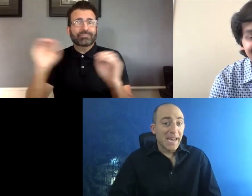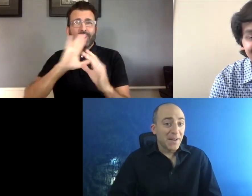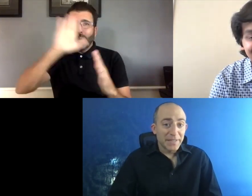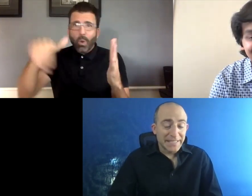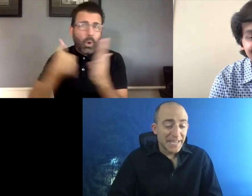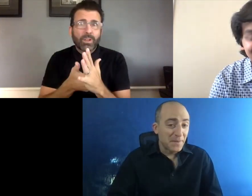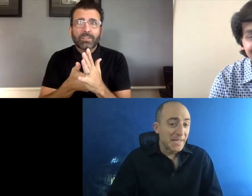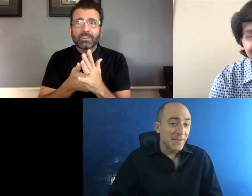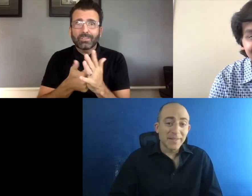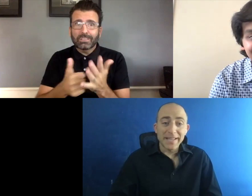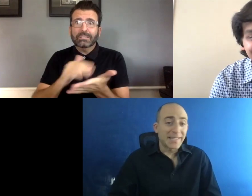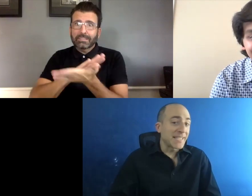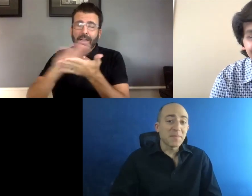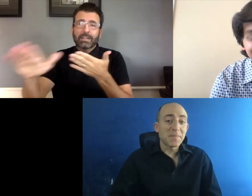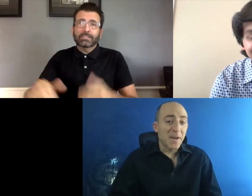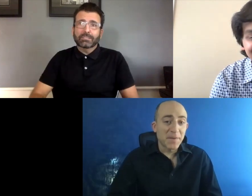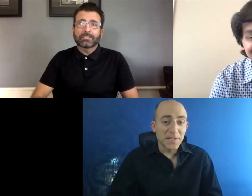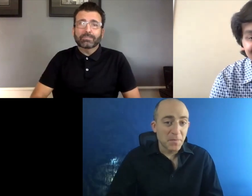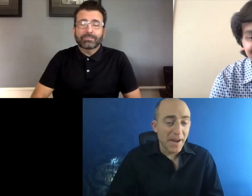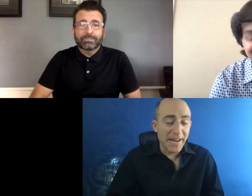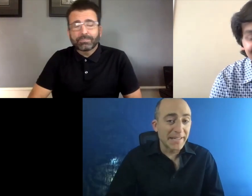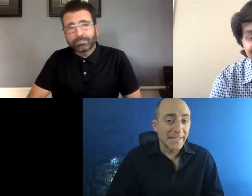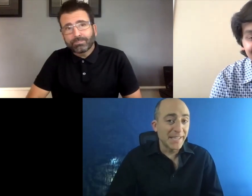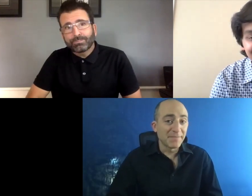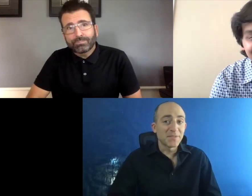everything. We didn't have to like take something out because we ran out of time; it was great.